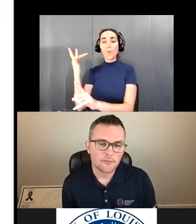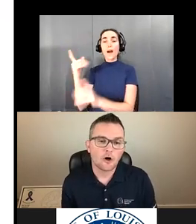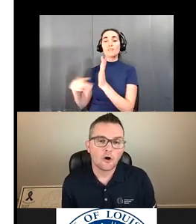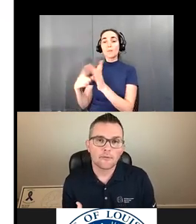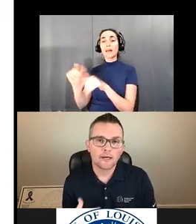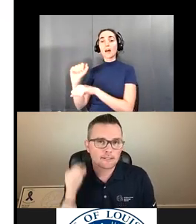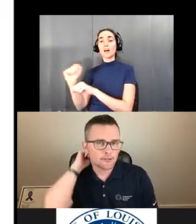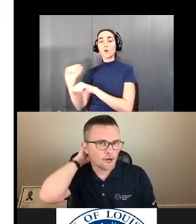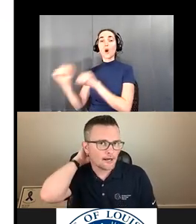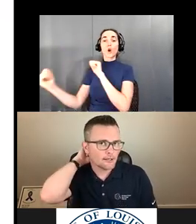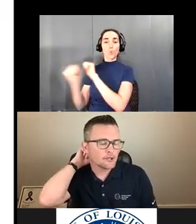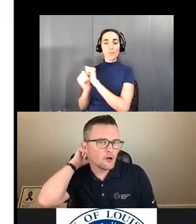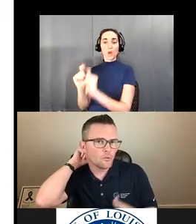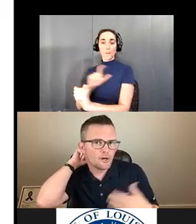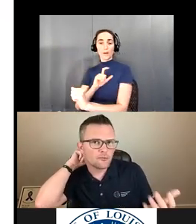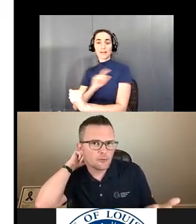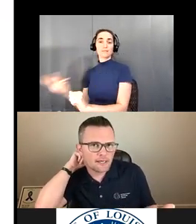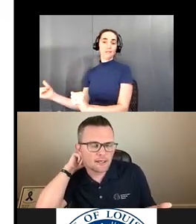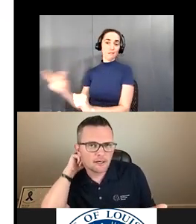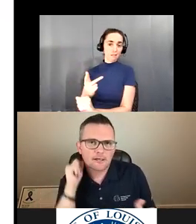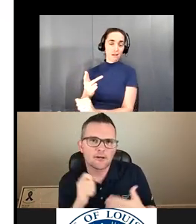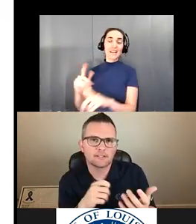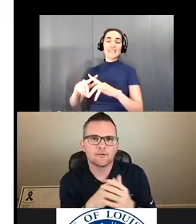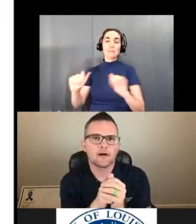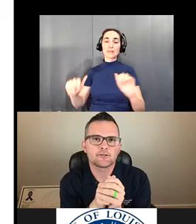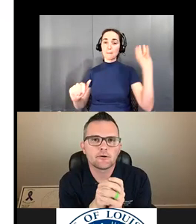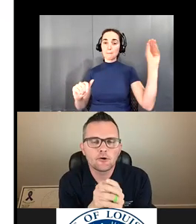may call the medics to your house. 15:48:57 We're big interaction advisory group